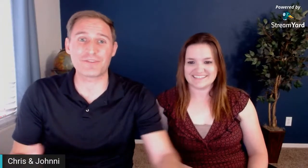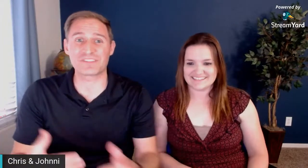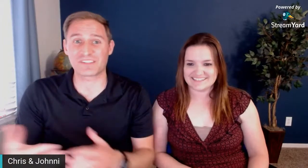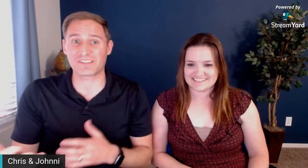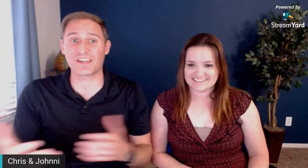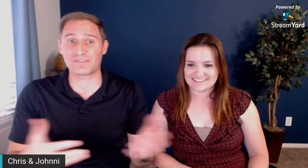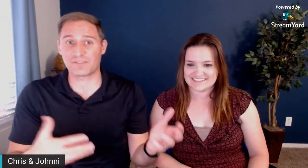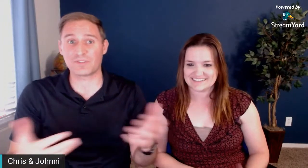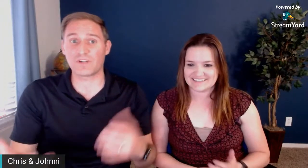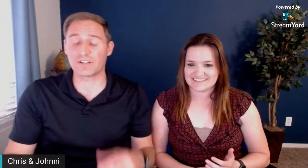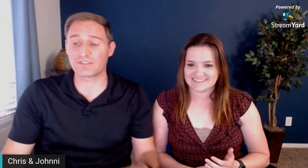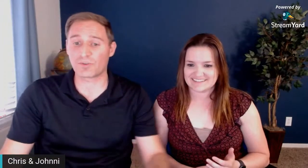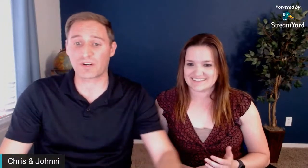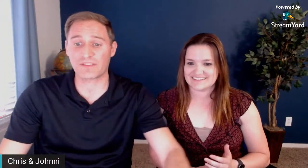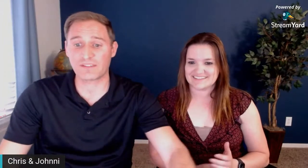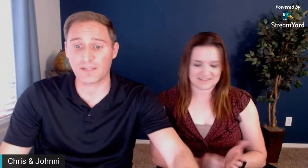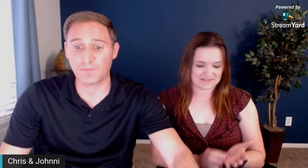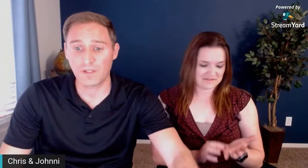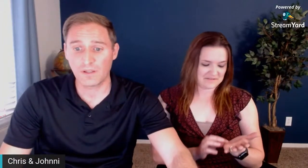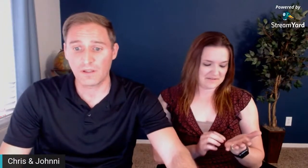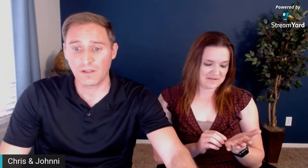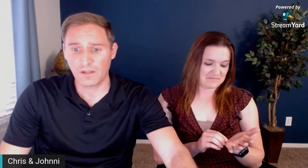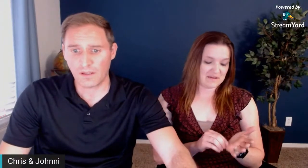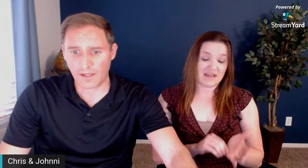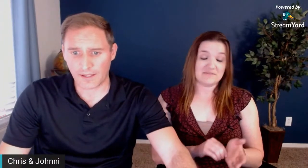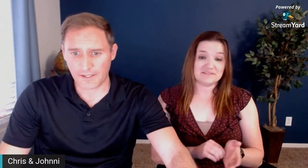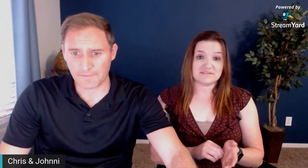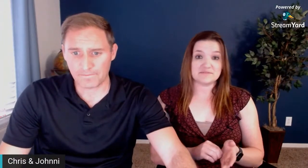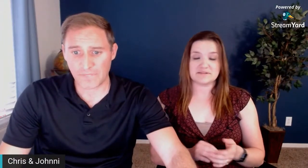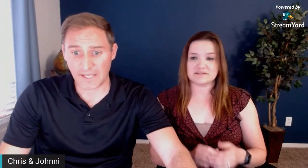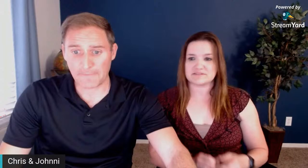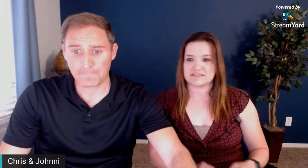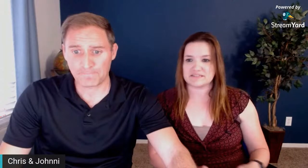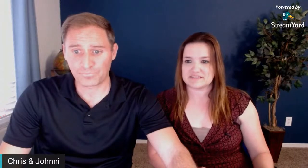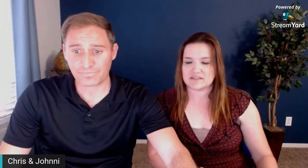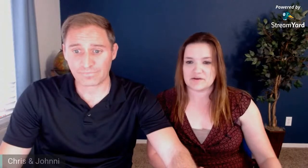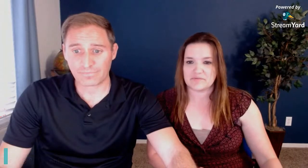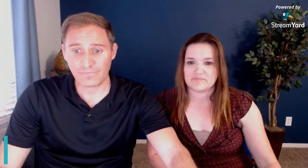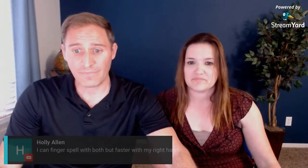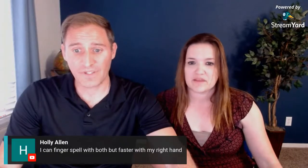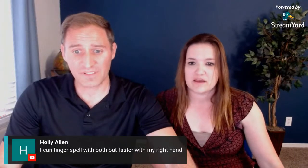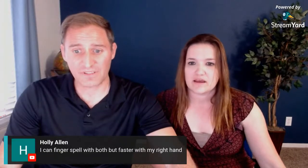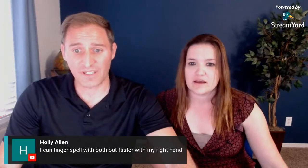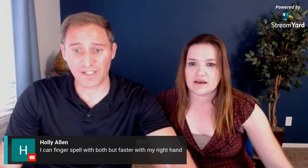was just us doing volunteer work at the time but yeah it was pretty interesting so that's good uh